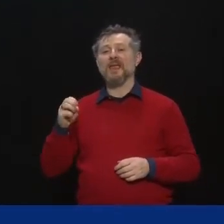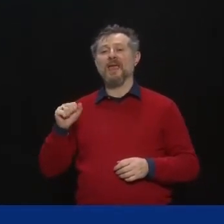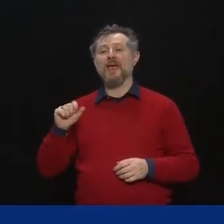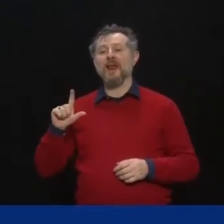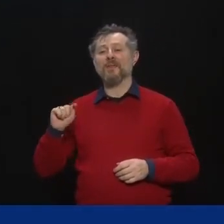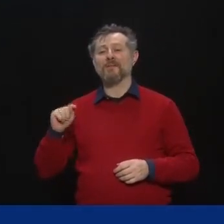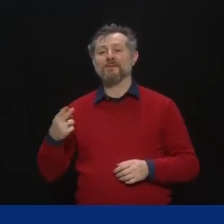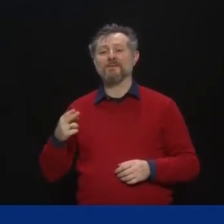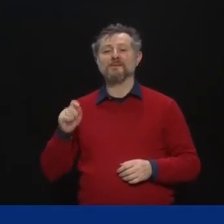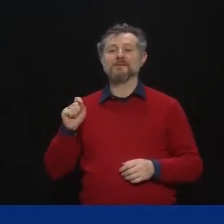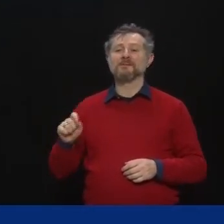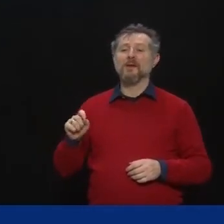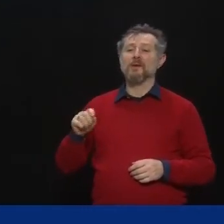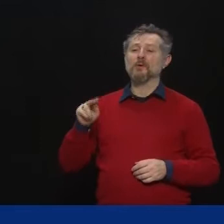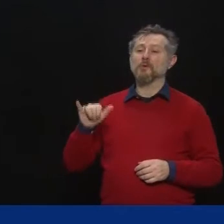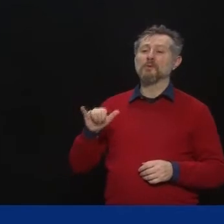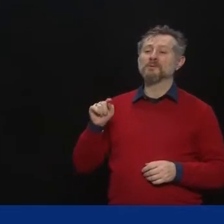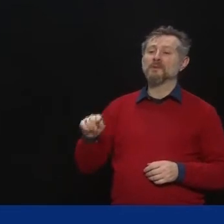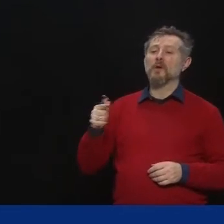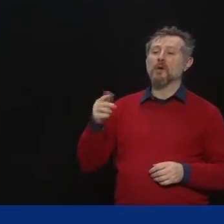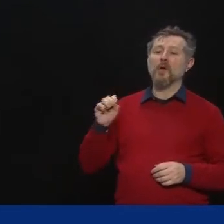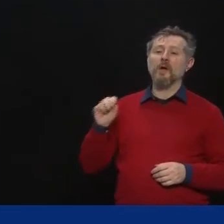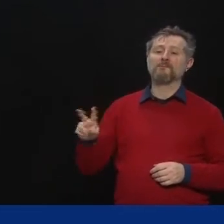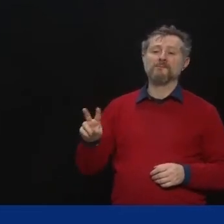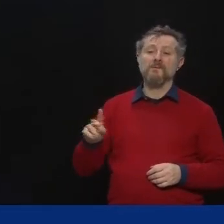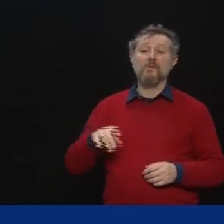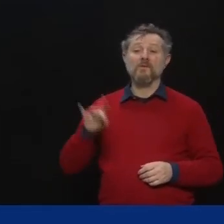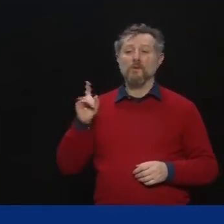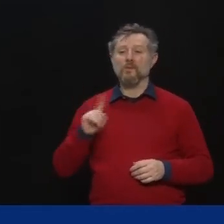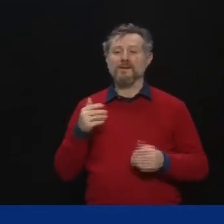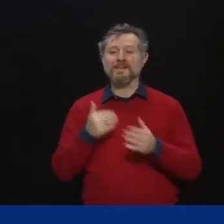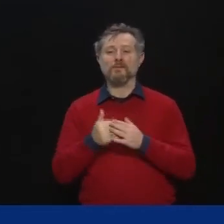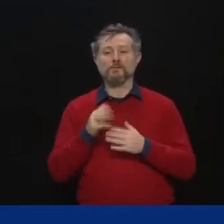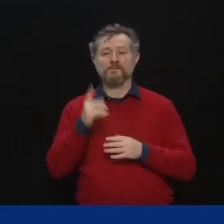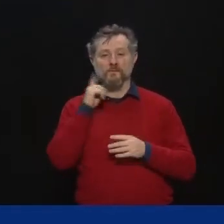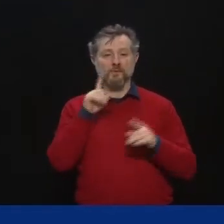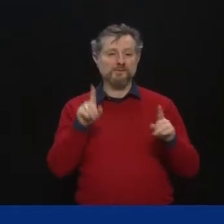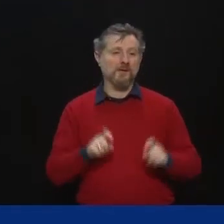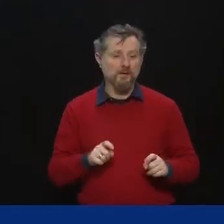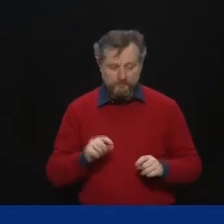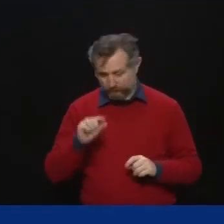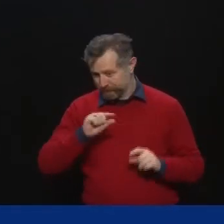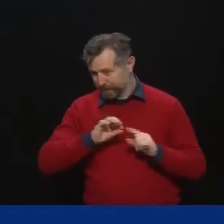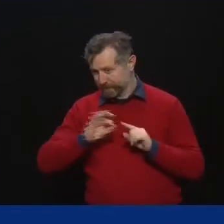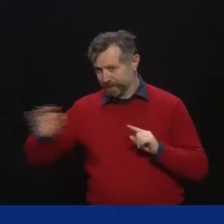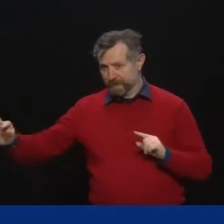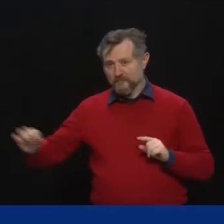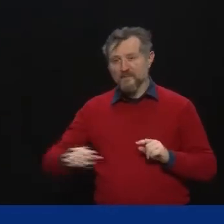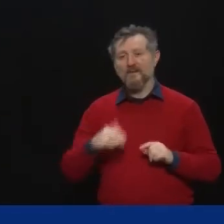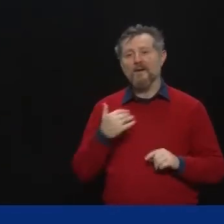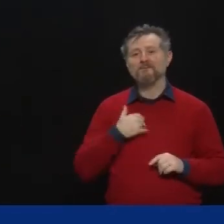YOU CAN LOCATE THE ONE CLOSEST TO YOU AT